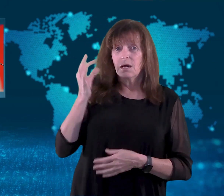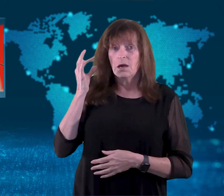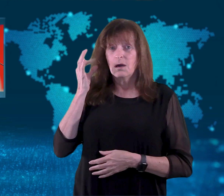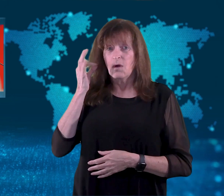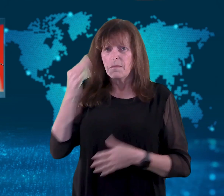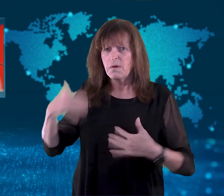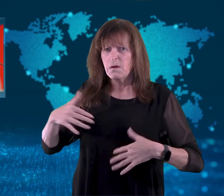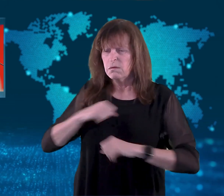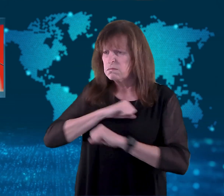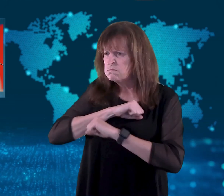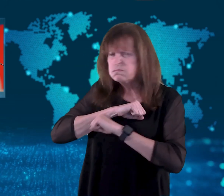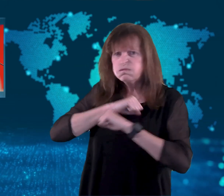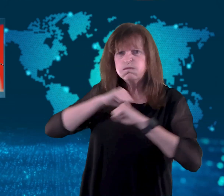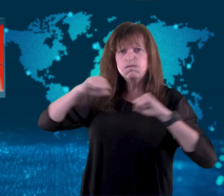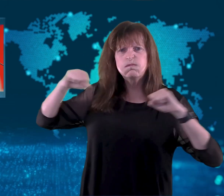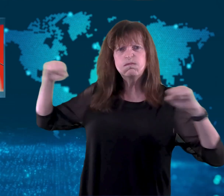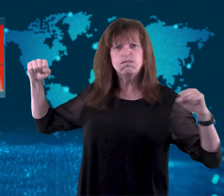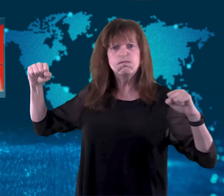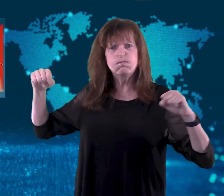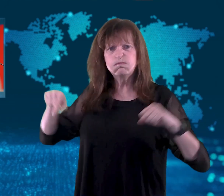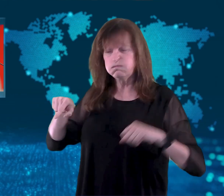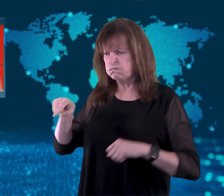a crackdown on women's rights.